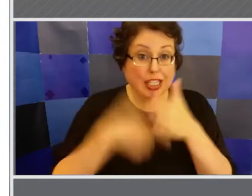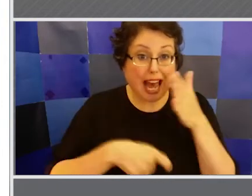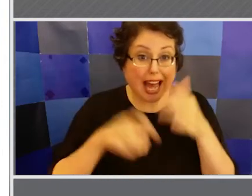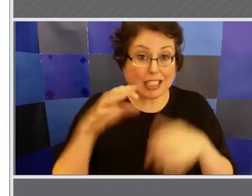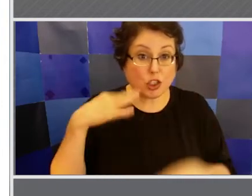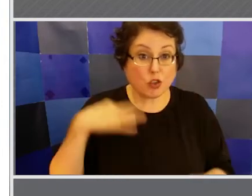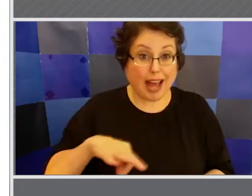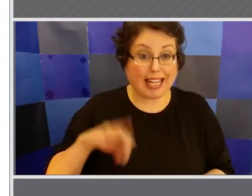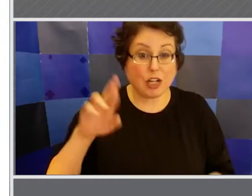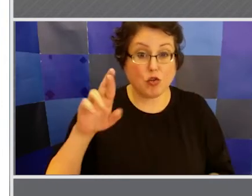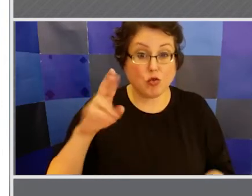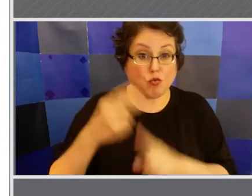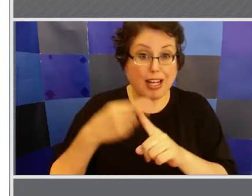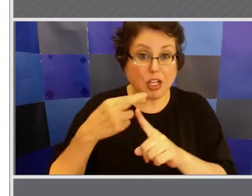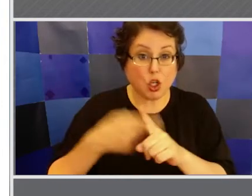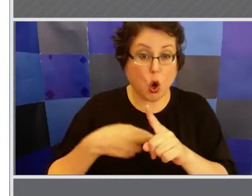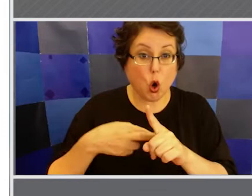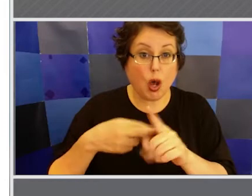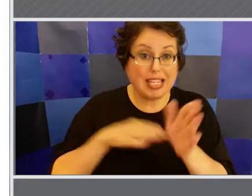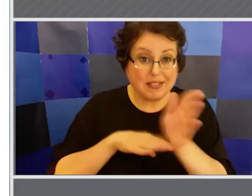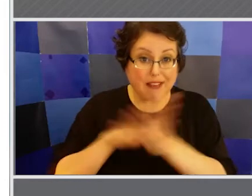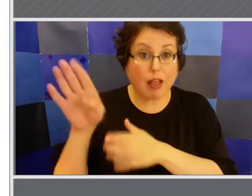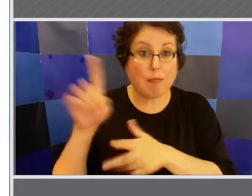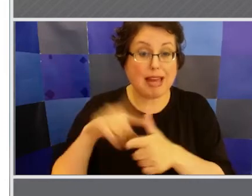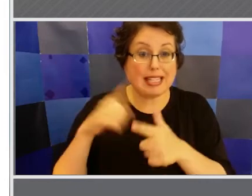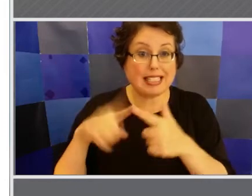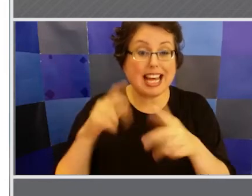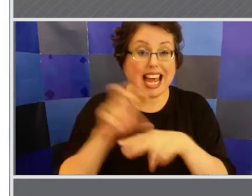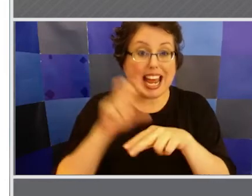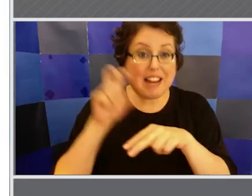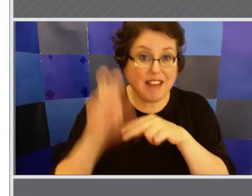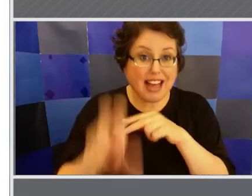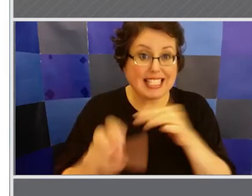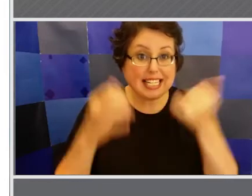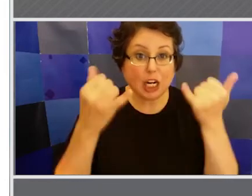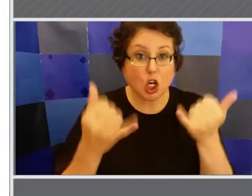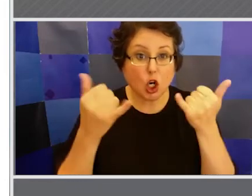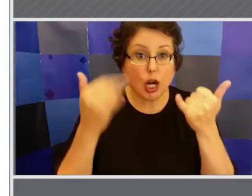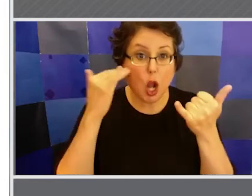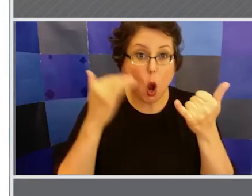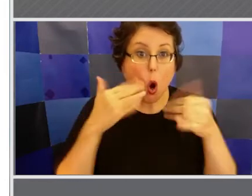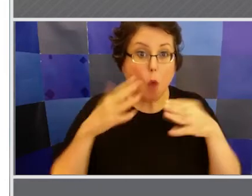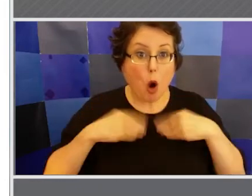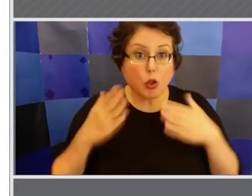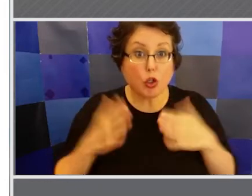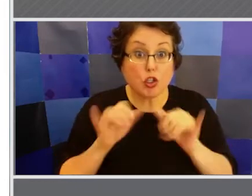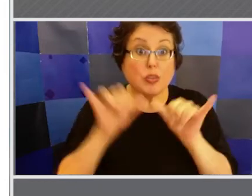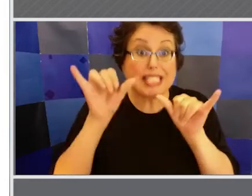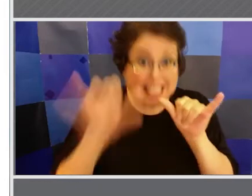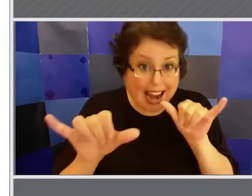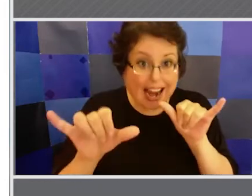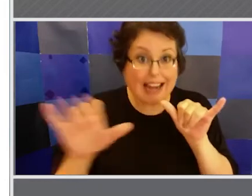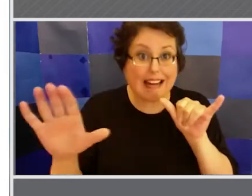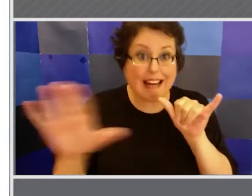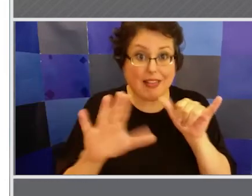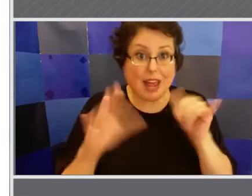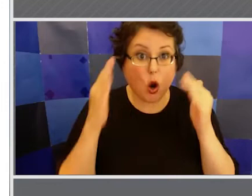Rental developments through investing in current homeowners to make sure that they can stay in their home.